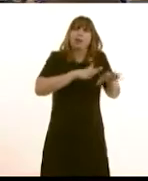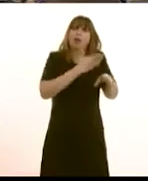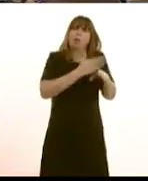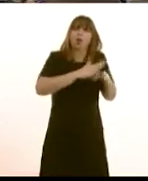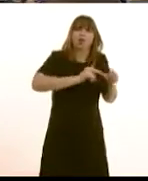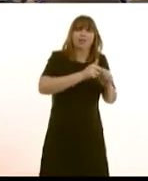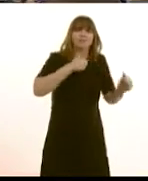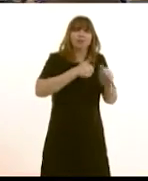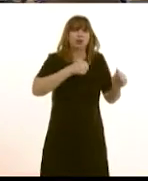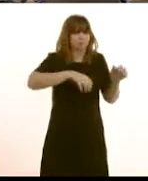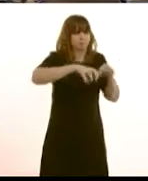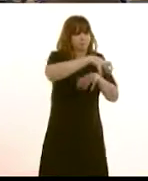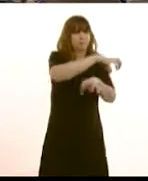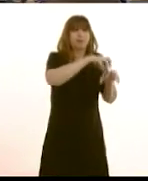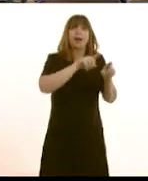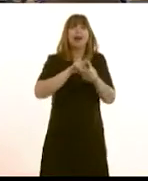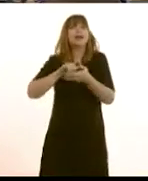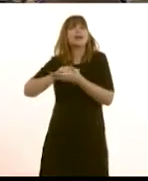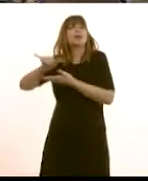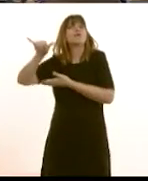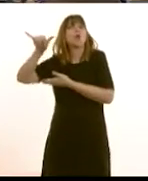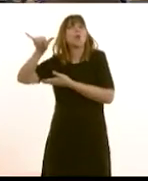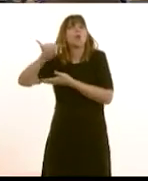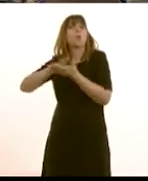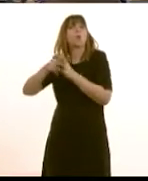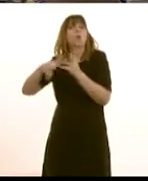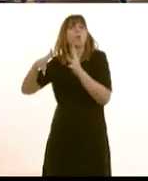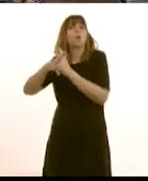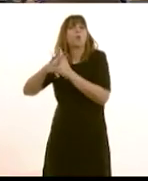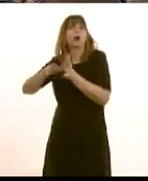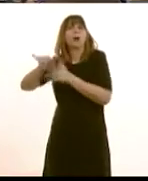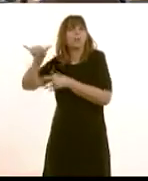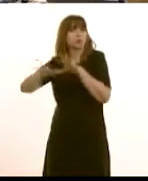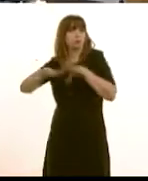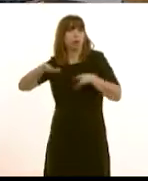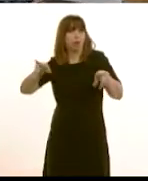the M4. We see it particularly around Heathrow Airport as well. We have written, as the Member